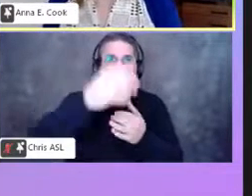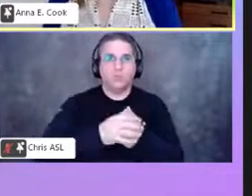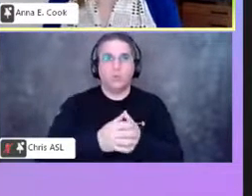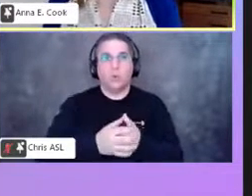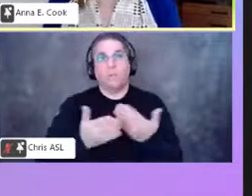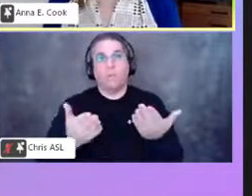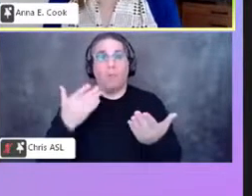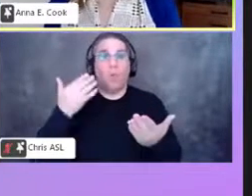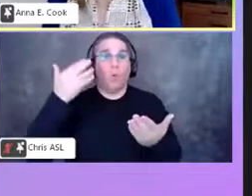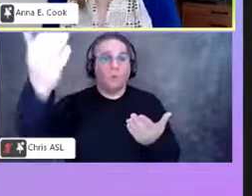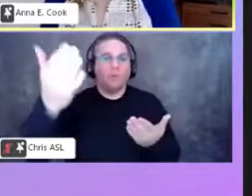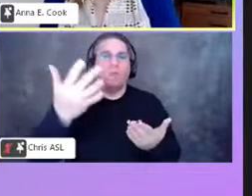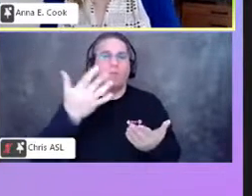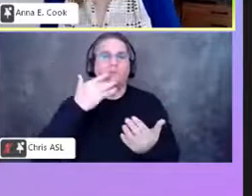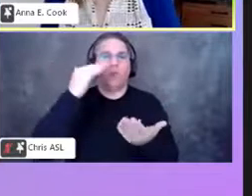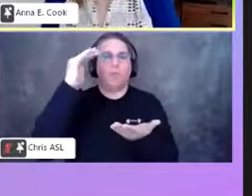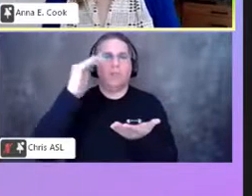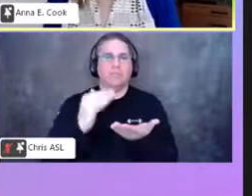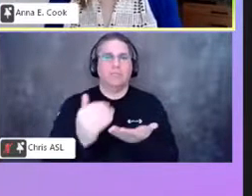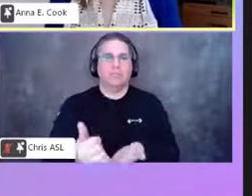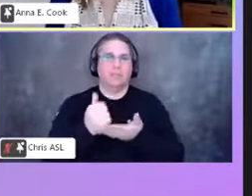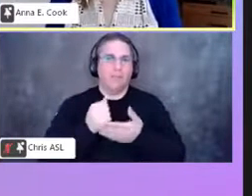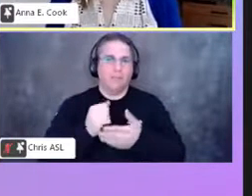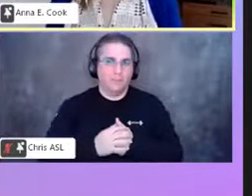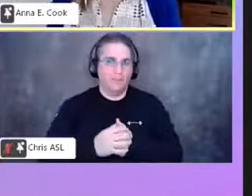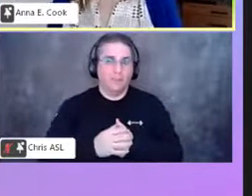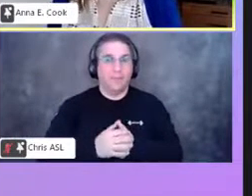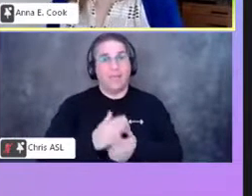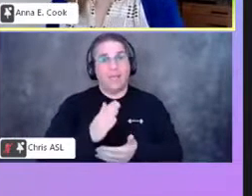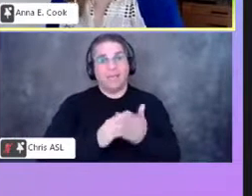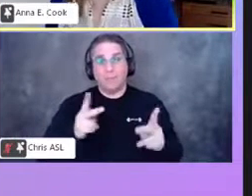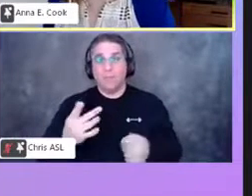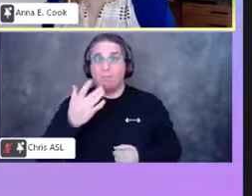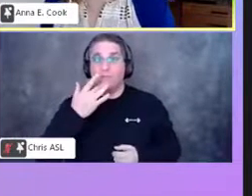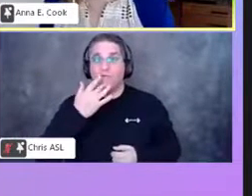some people may prefer more visual cues While others may prefer written guidance